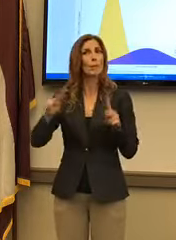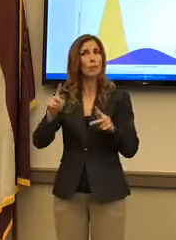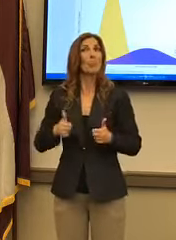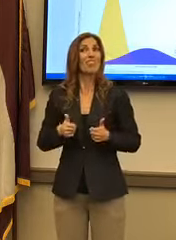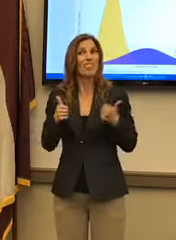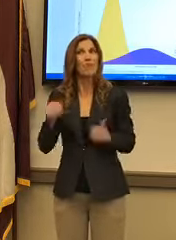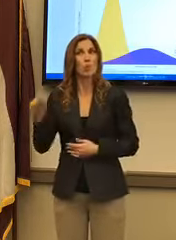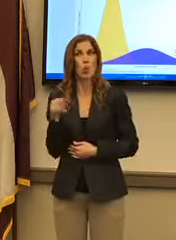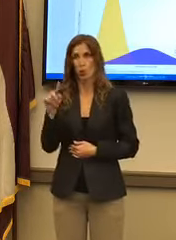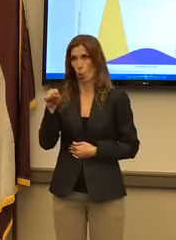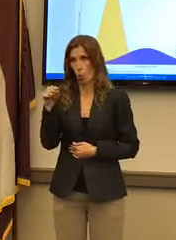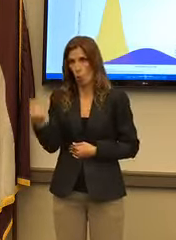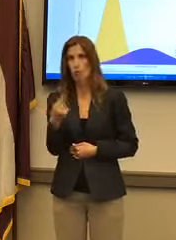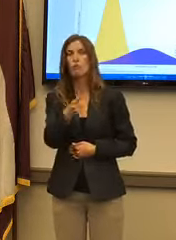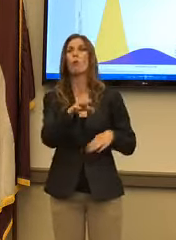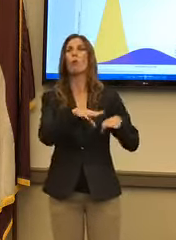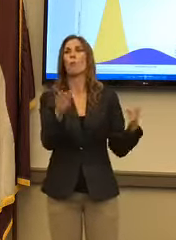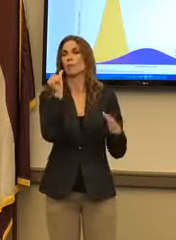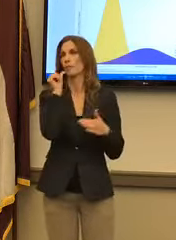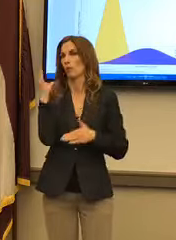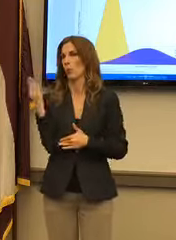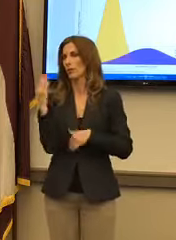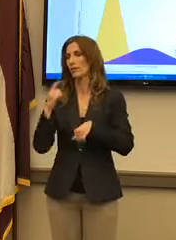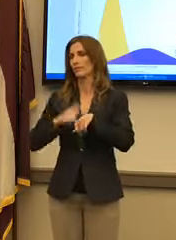only will open tomorrow morning at 8:30 a.m.